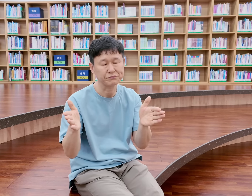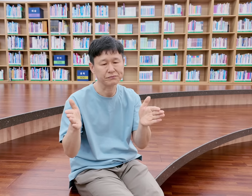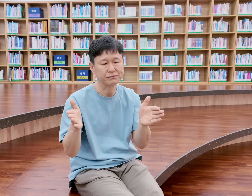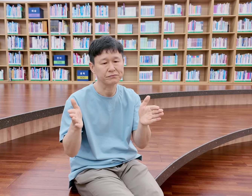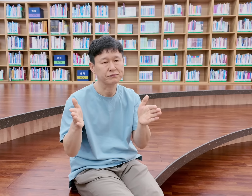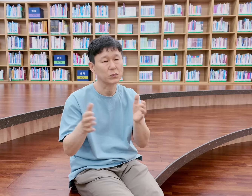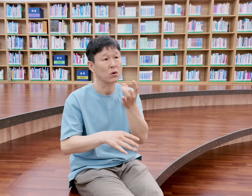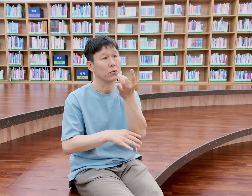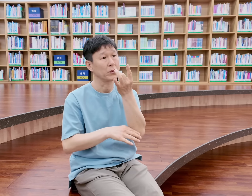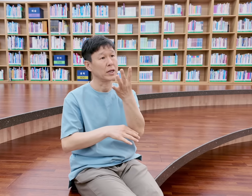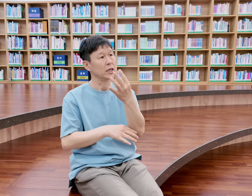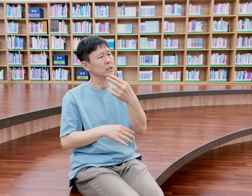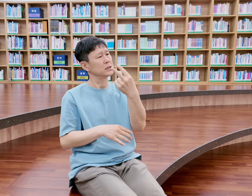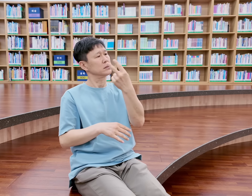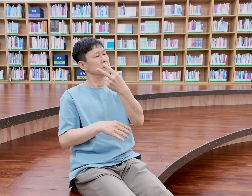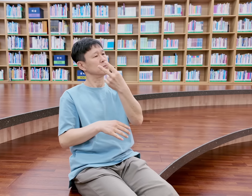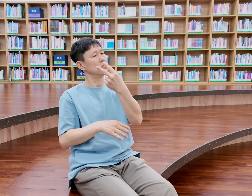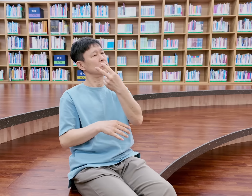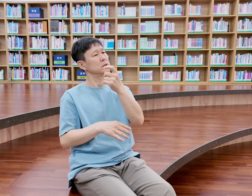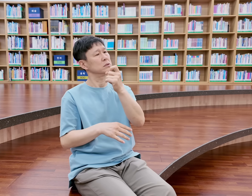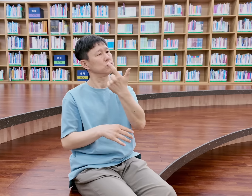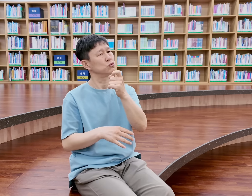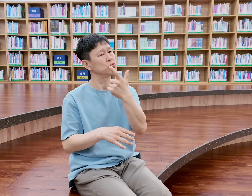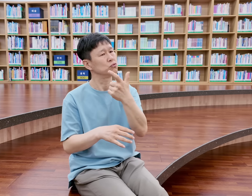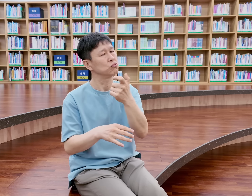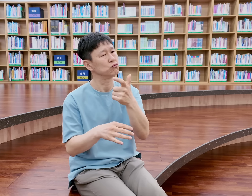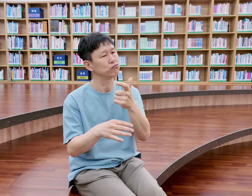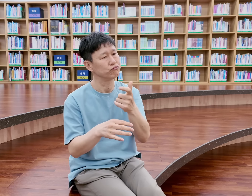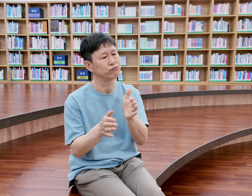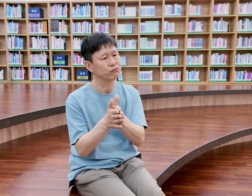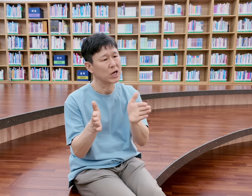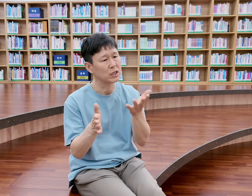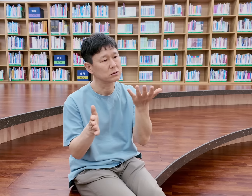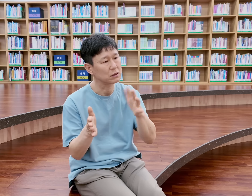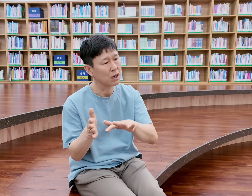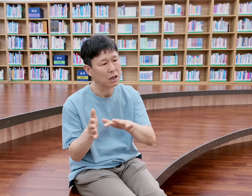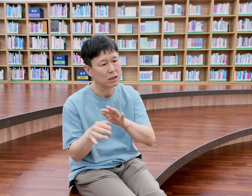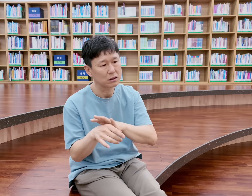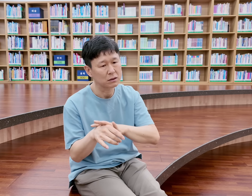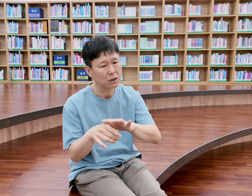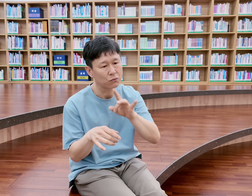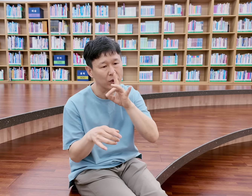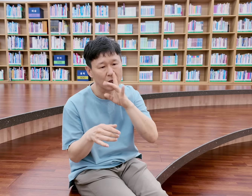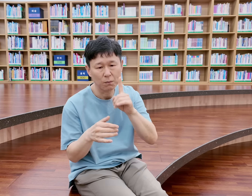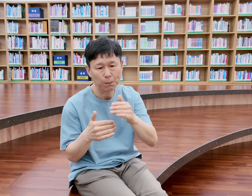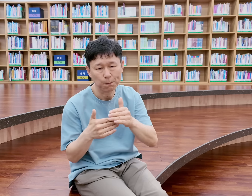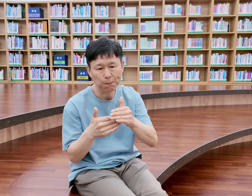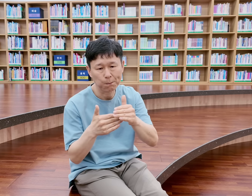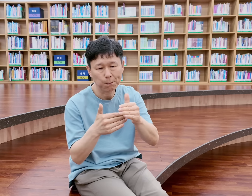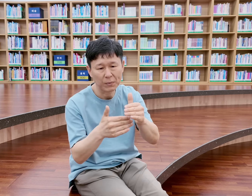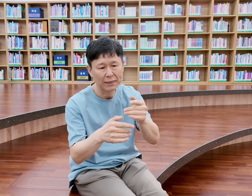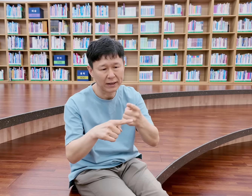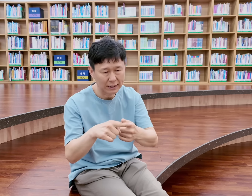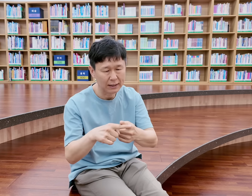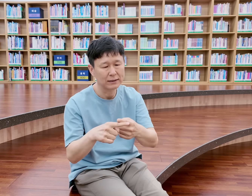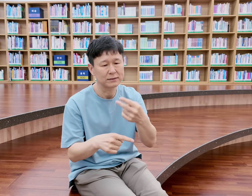We originally planned to start in 2016, but due to lack of preparation, we couldn't get started properly.